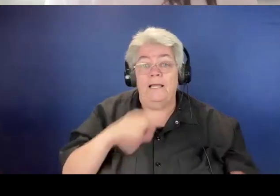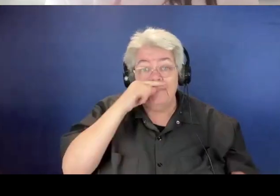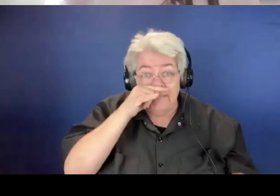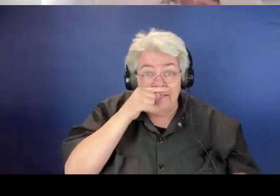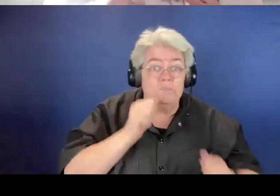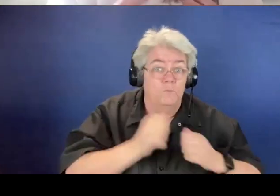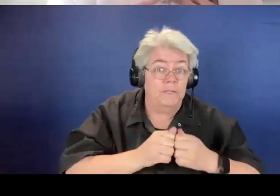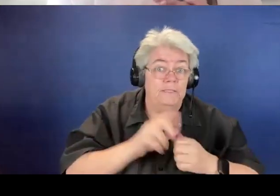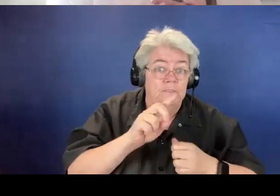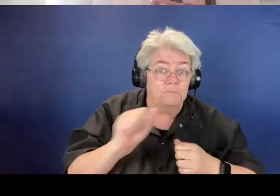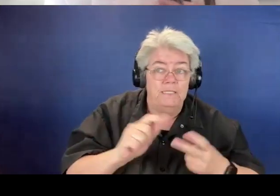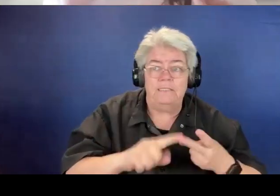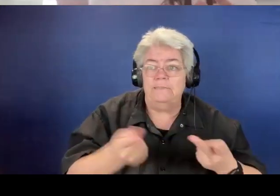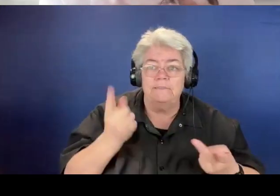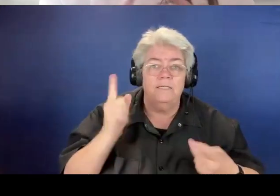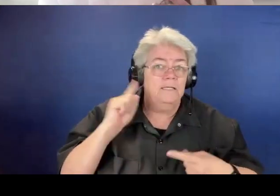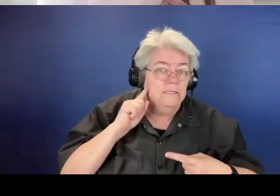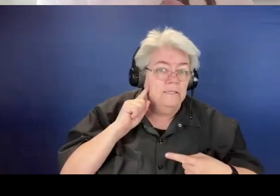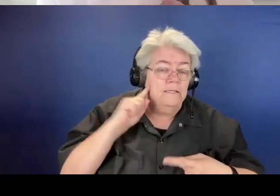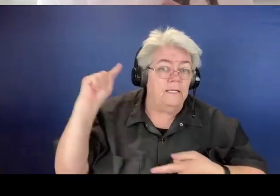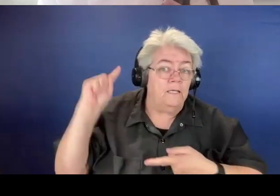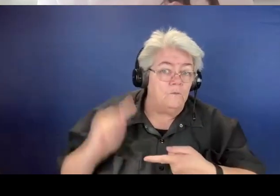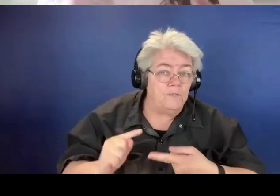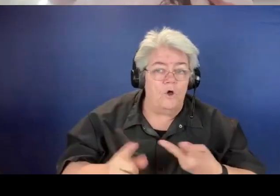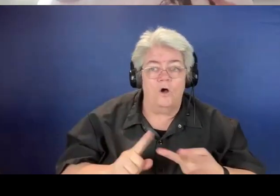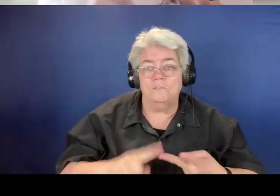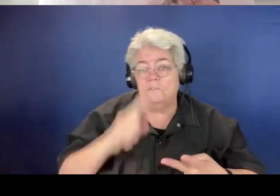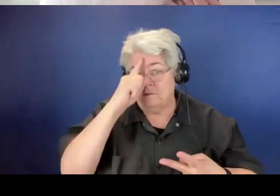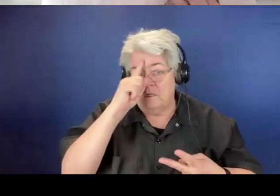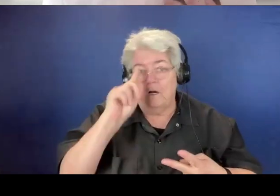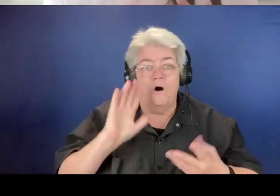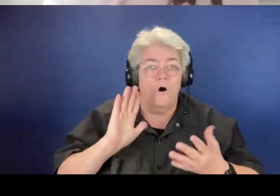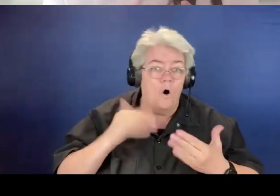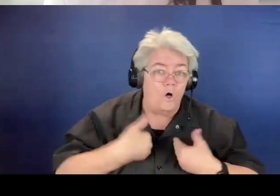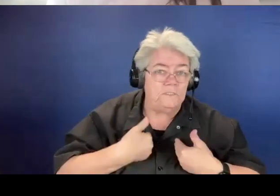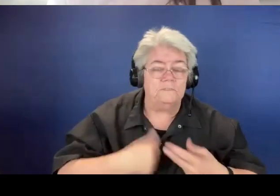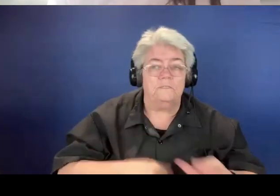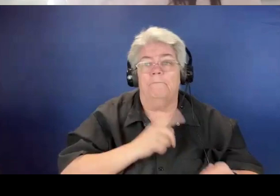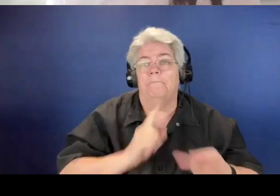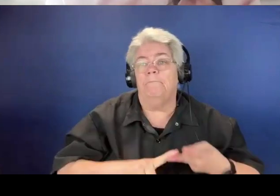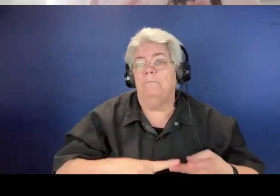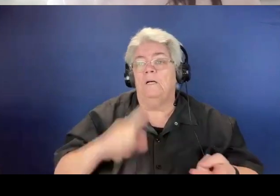including hearing loss, autism spectrum disorder, down syndrome and so on.